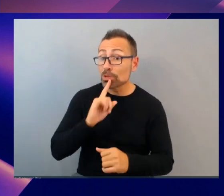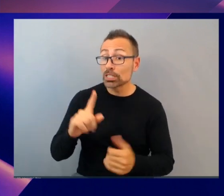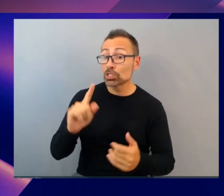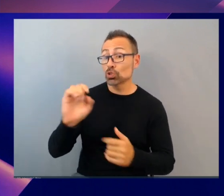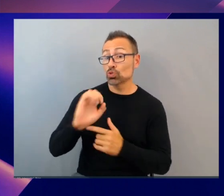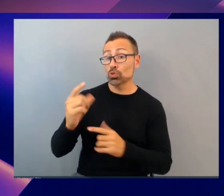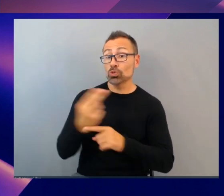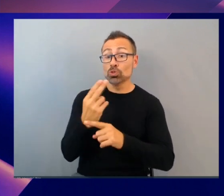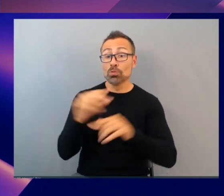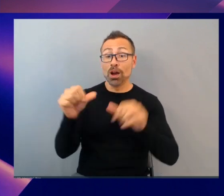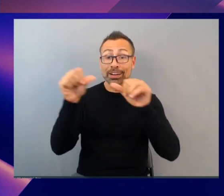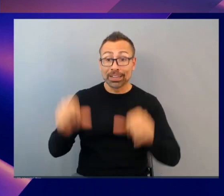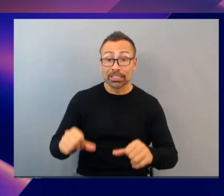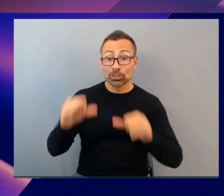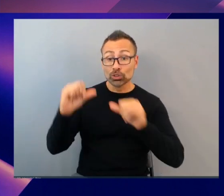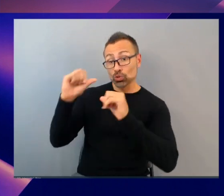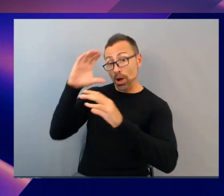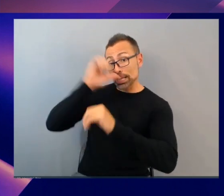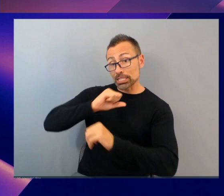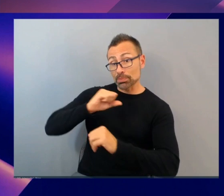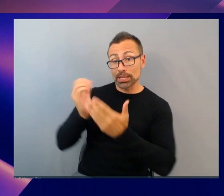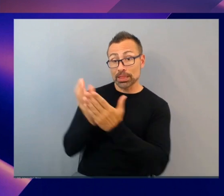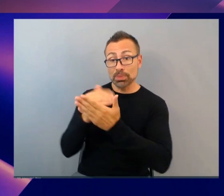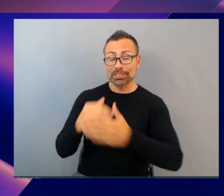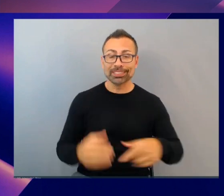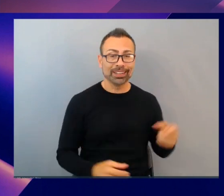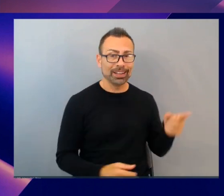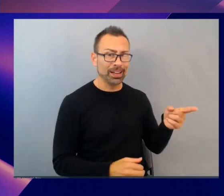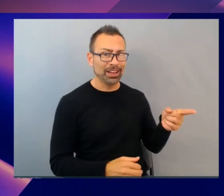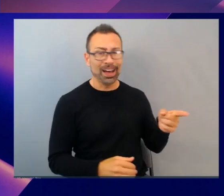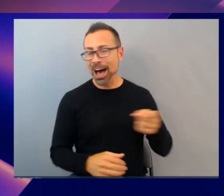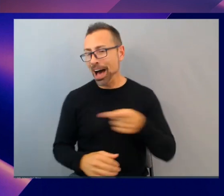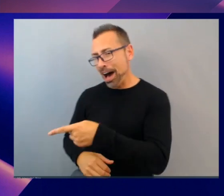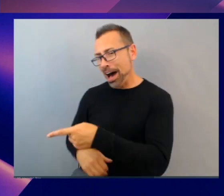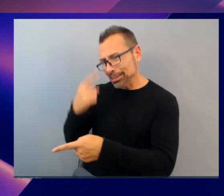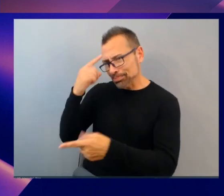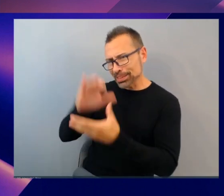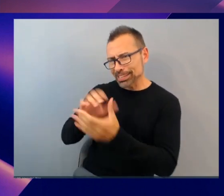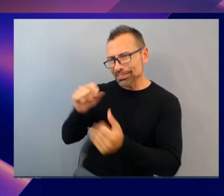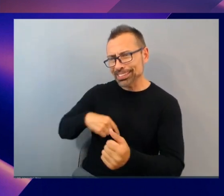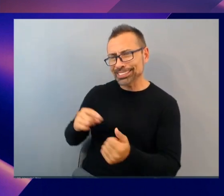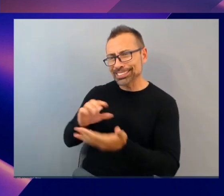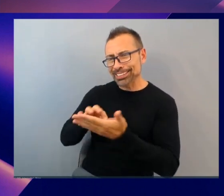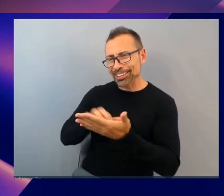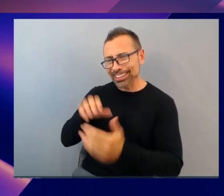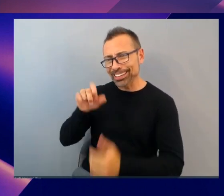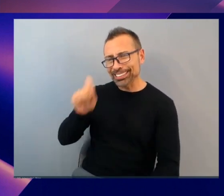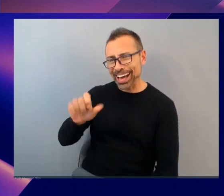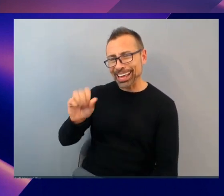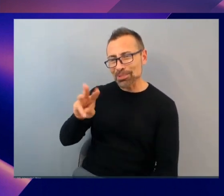I believe it's just calculator.aws. Yeah. - Yeah, so, if you wanna learn more about how AWS pricing works,